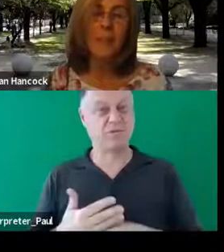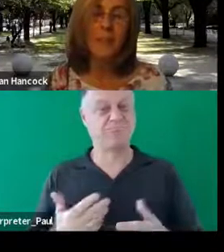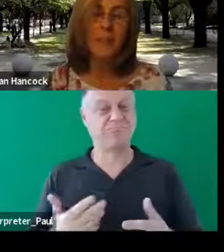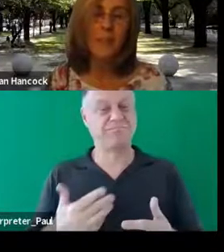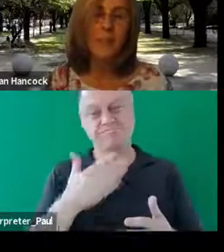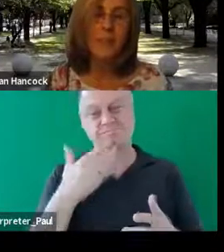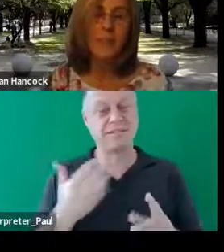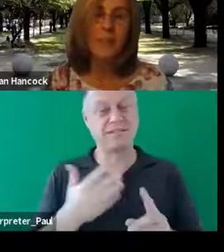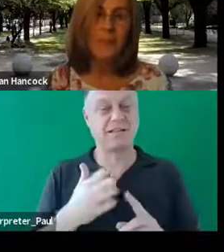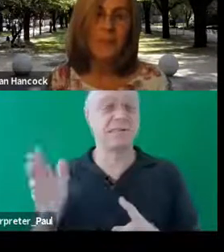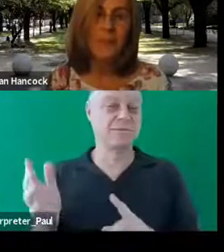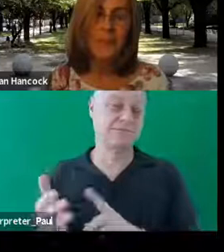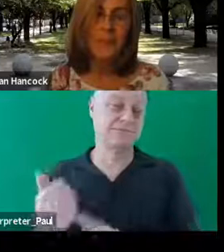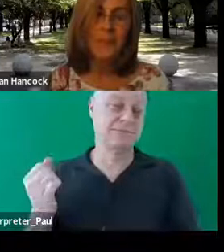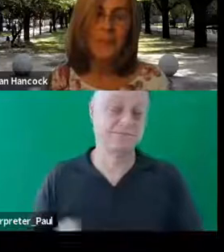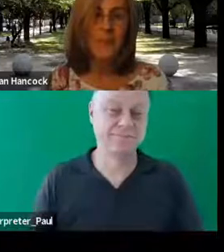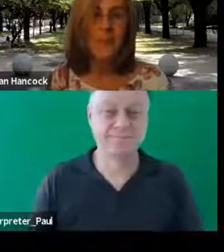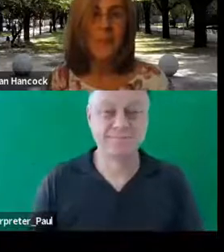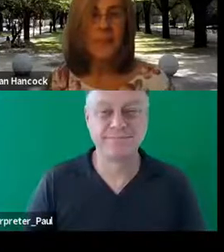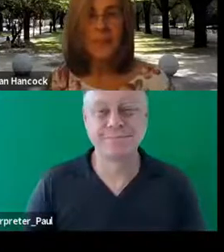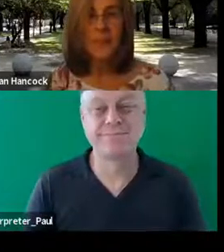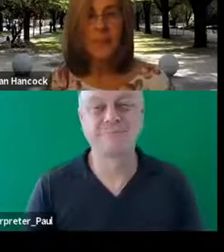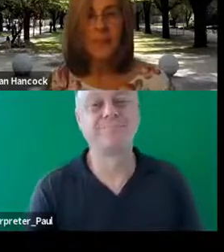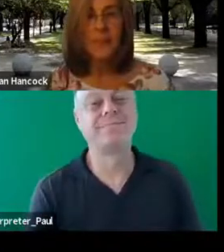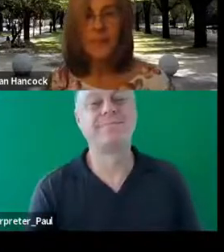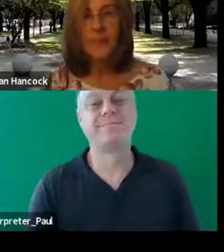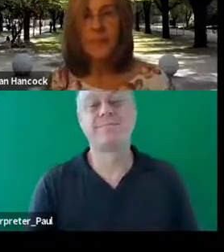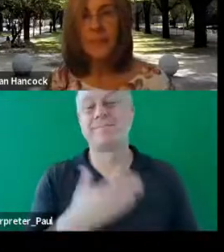Awesome. Thank you, Susan, that sounds great and that’s the positive,